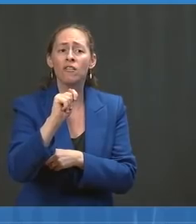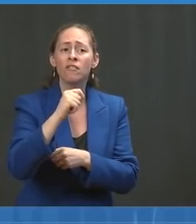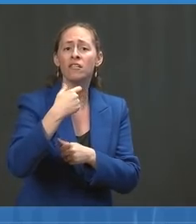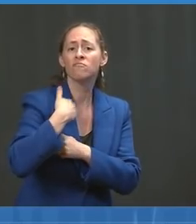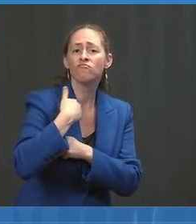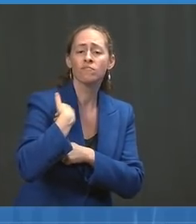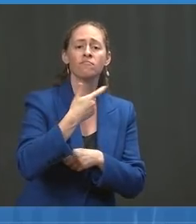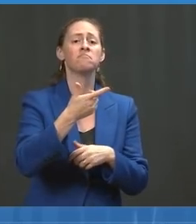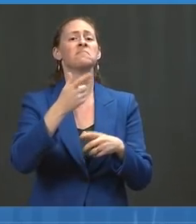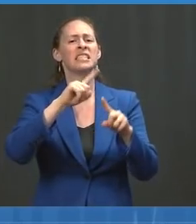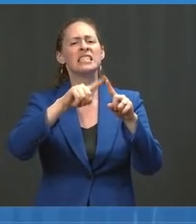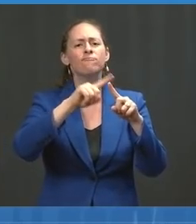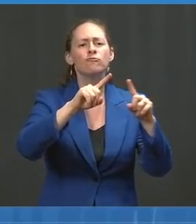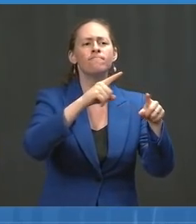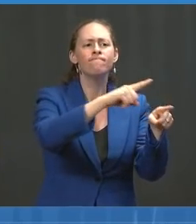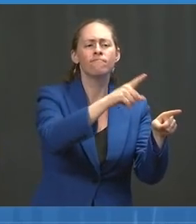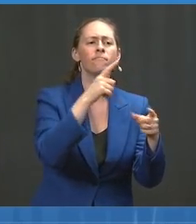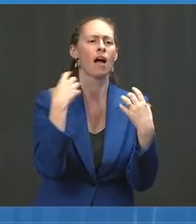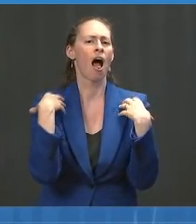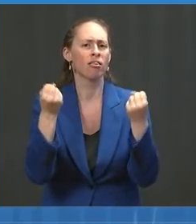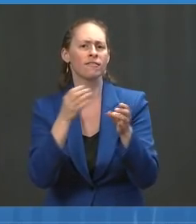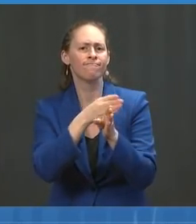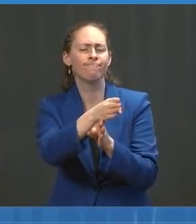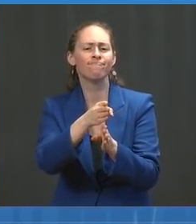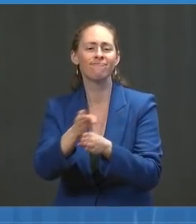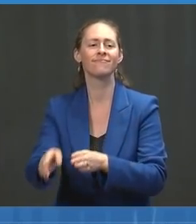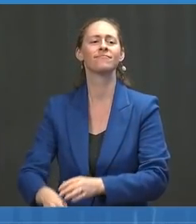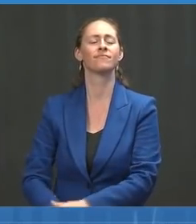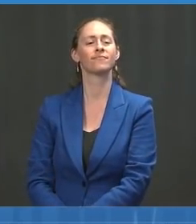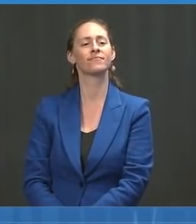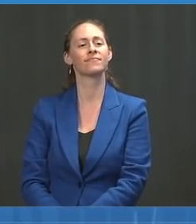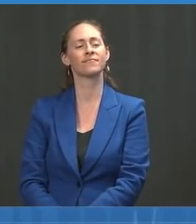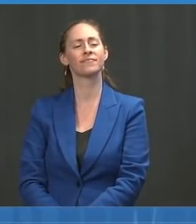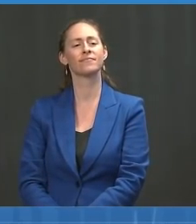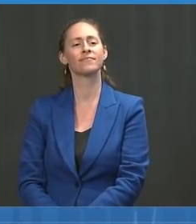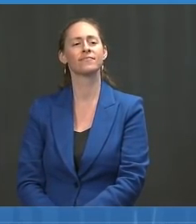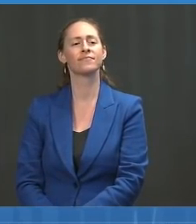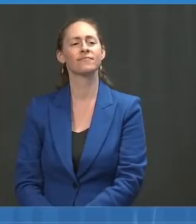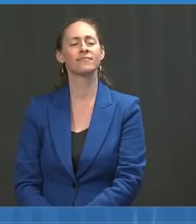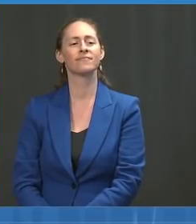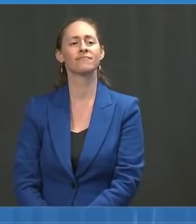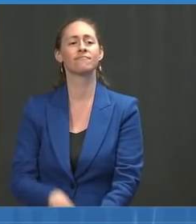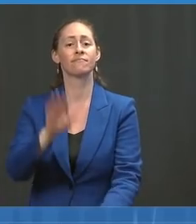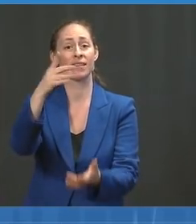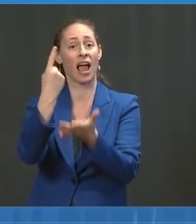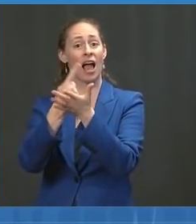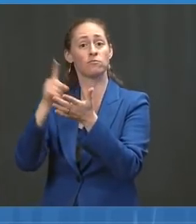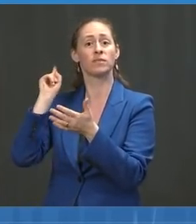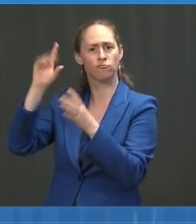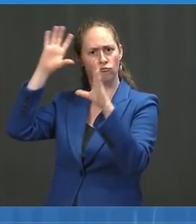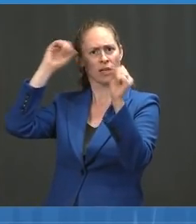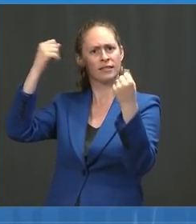And just last week, the President announced that nursing homes serving residents covered by Medicare and Medicaid